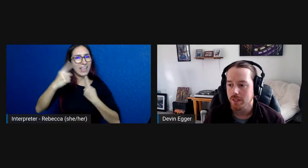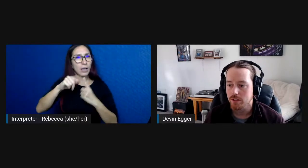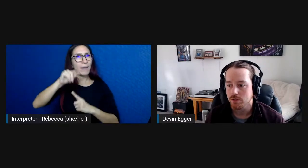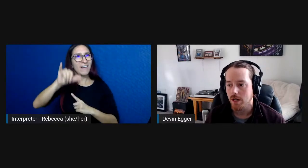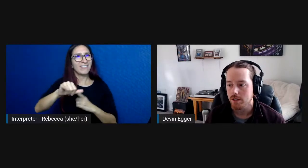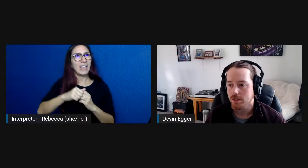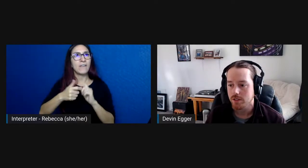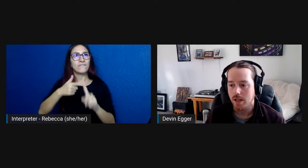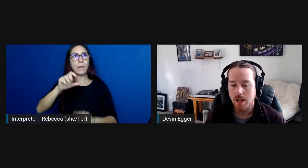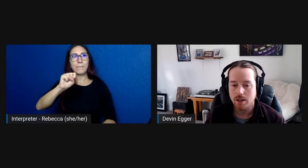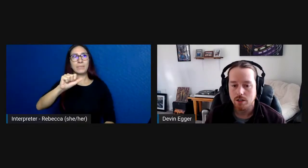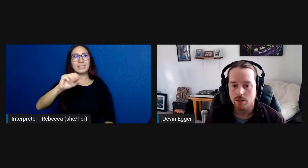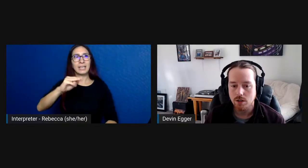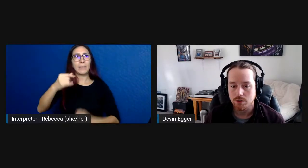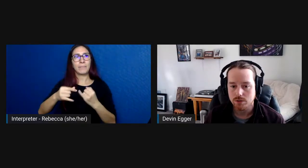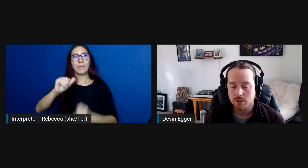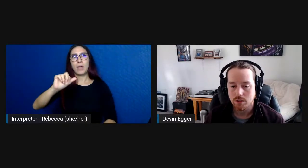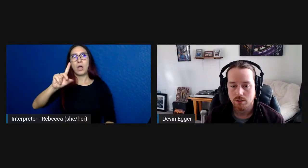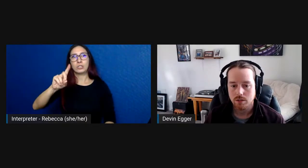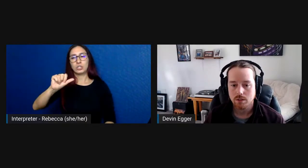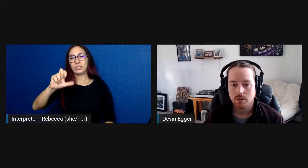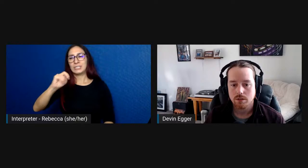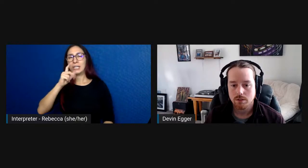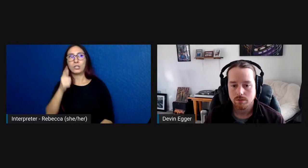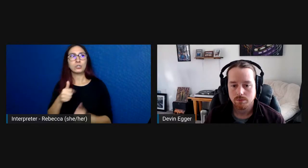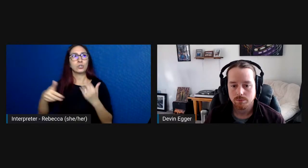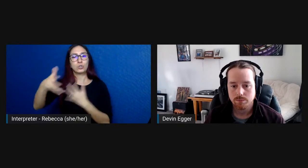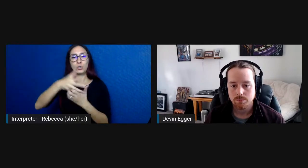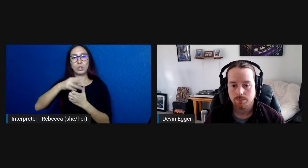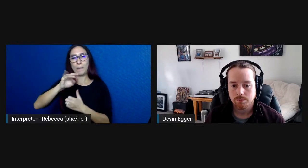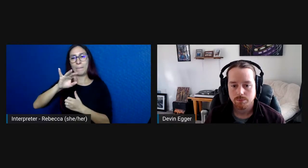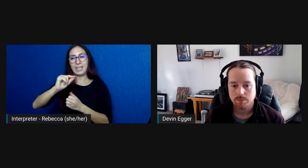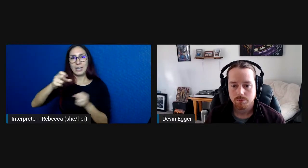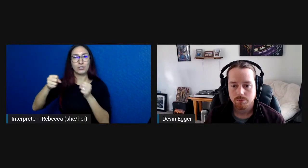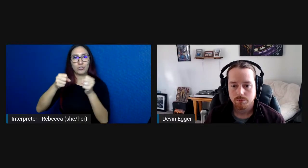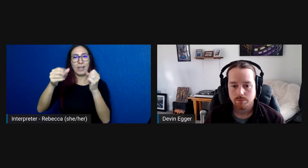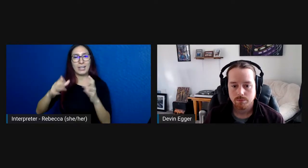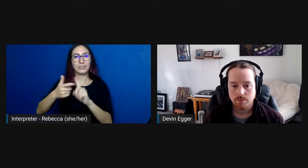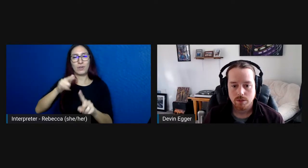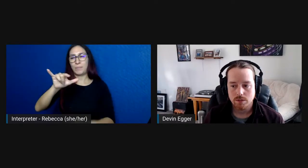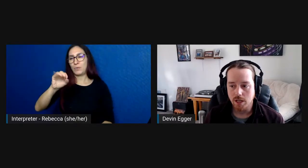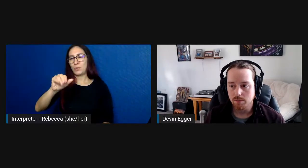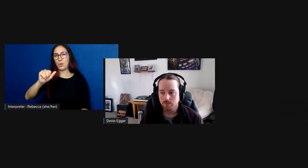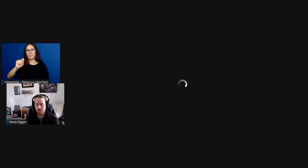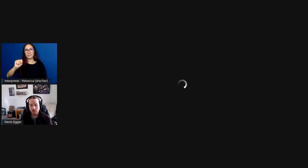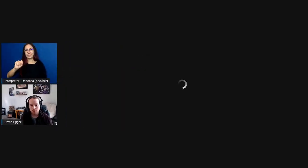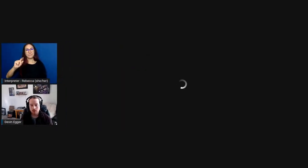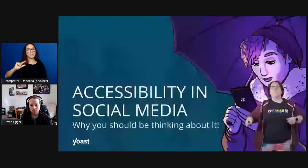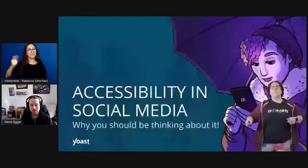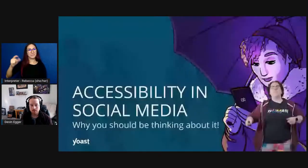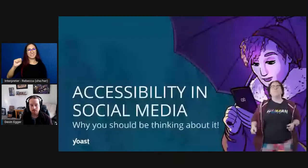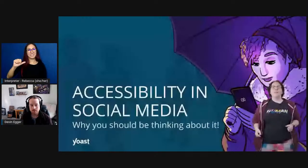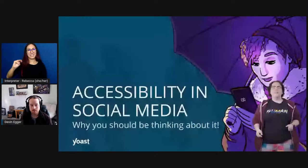Coming up, we have accessibility on social media and why you should be thinking about it from Social Media Strategist Yoast, gent